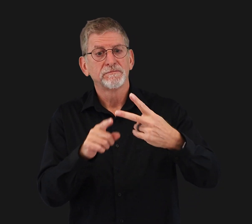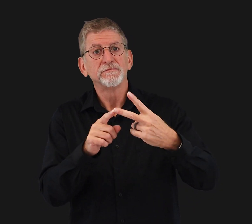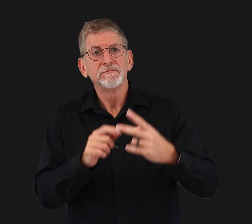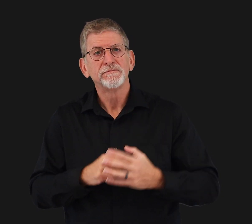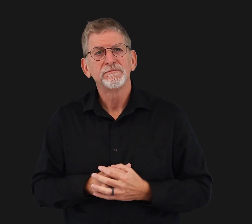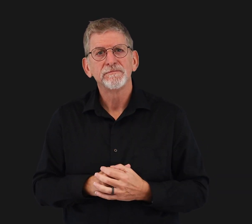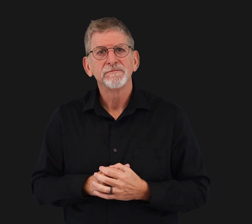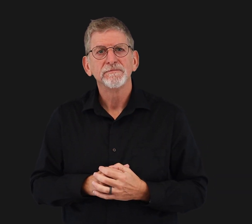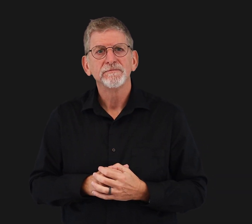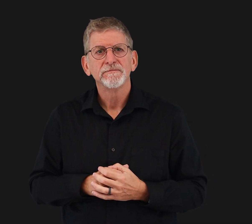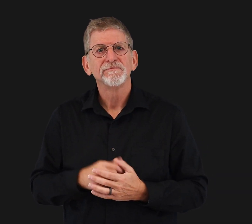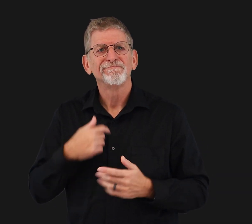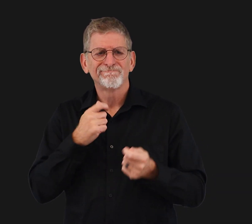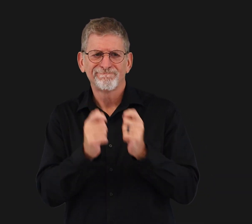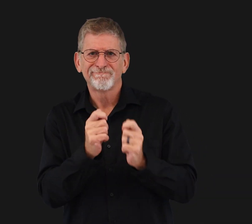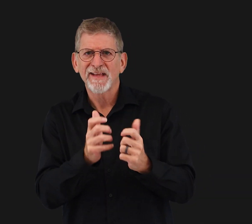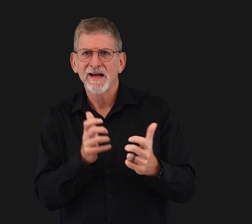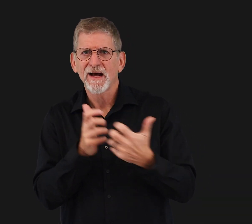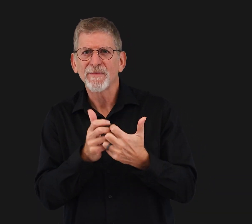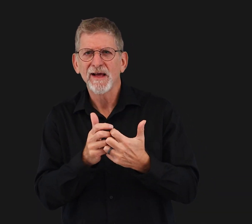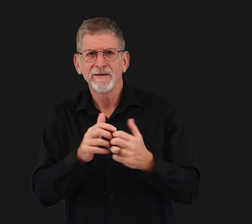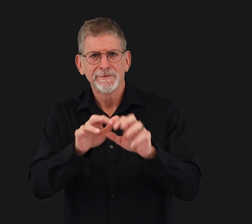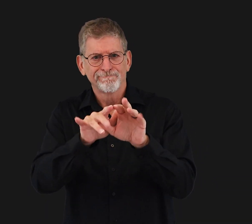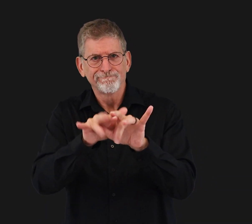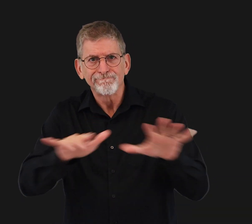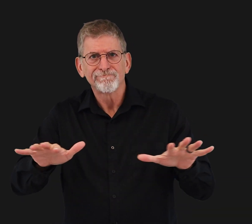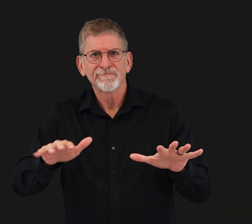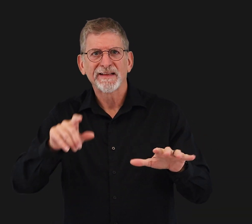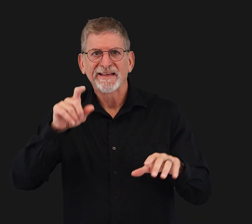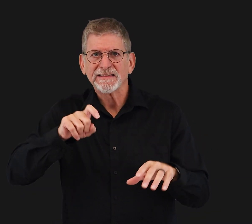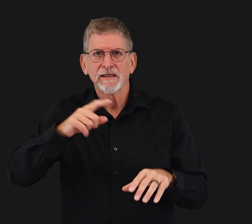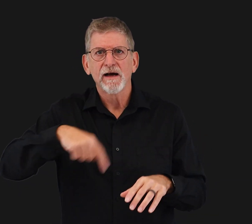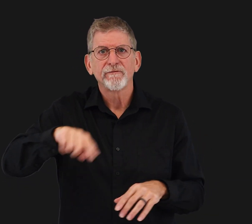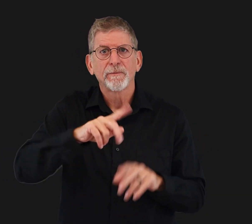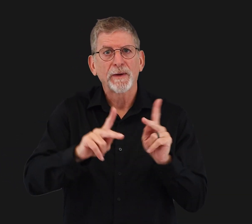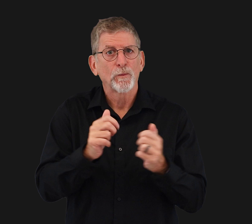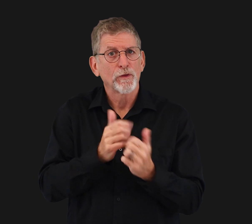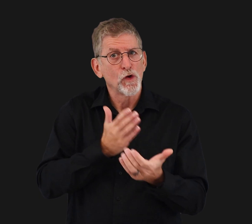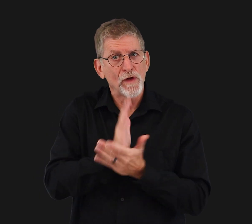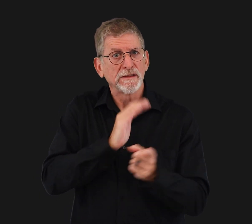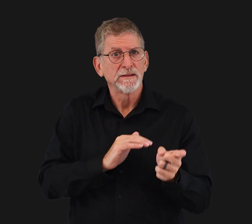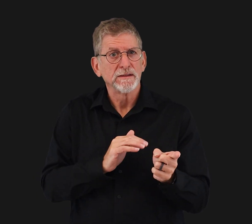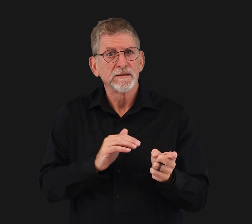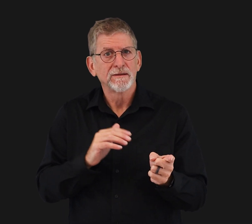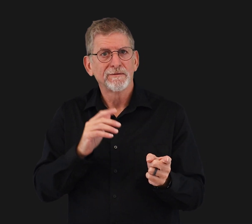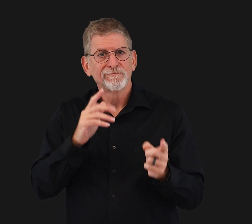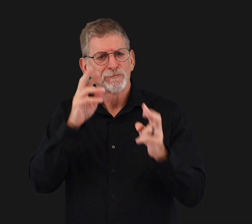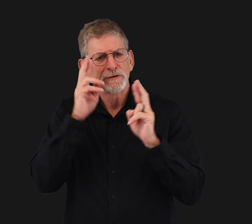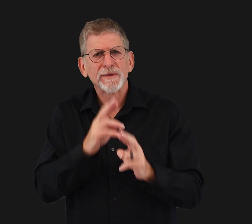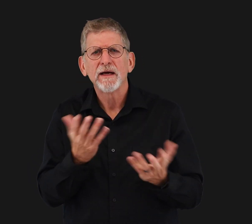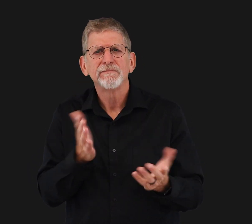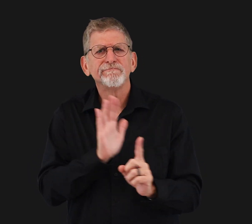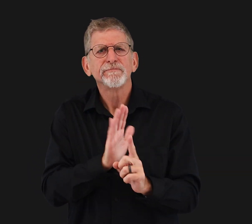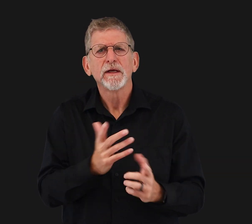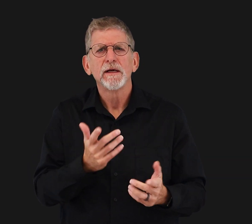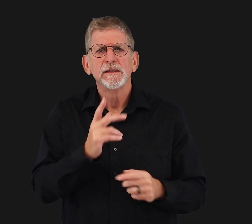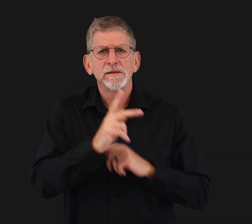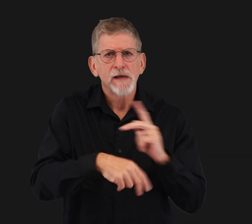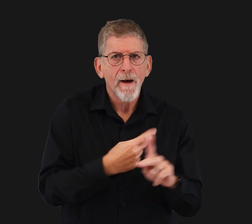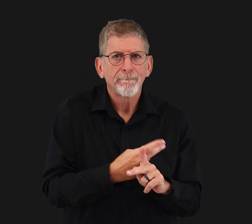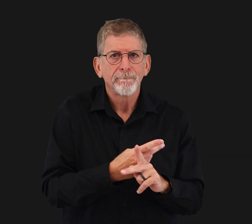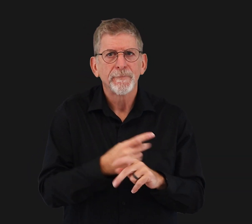◦ we have accommodated the diverse needs of rights holders with respect to the type,